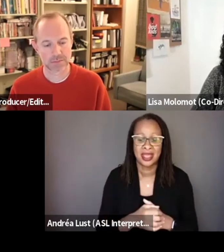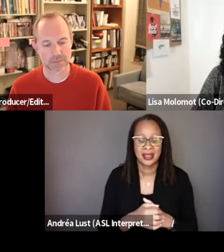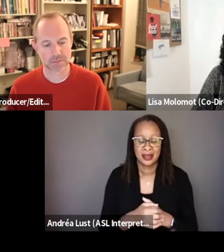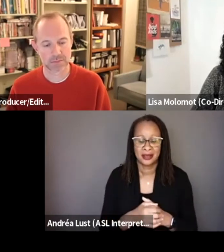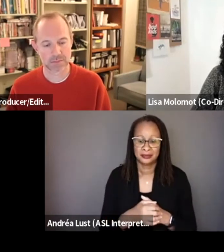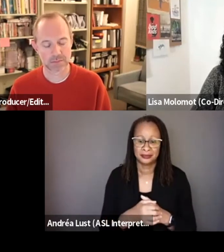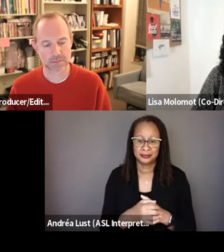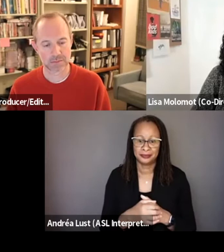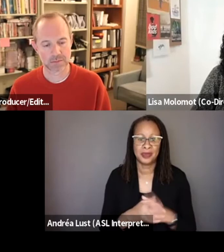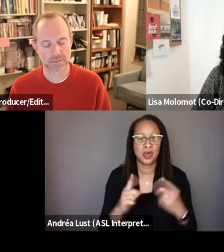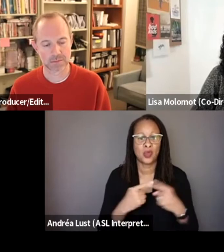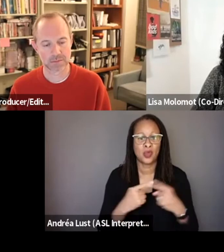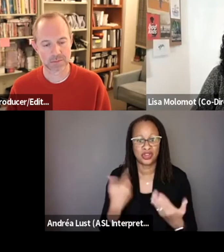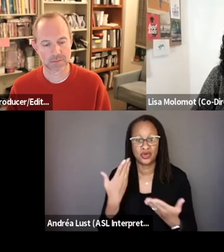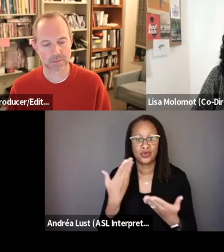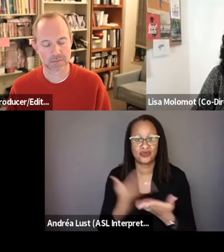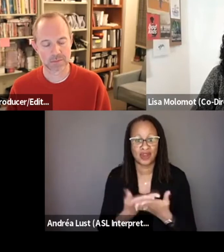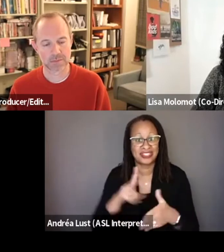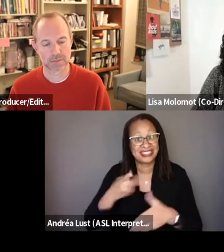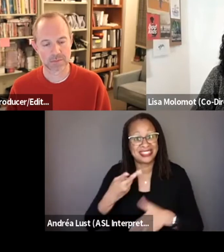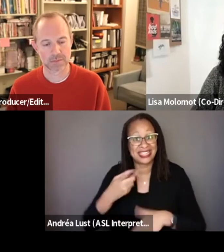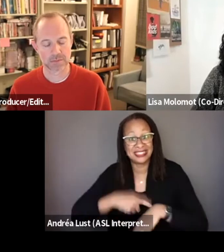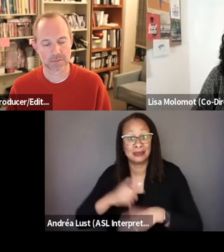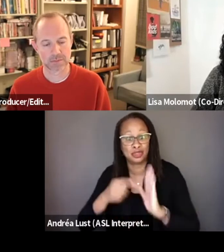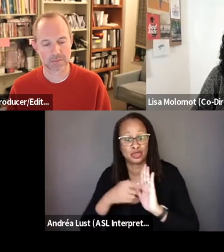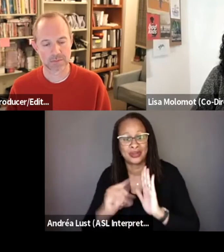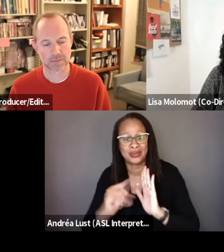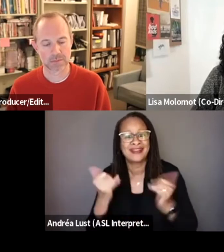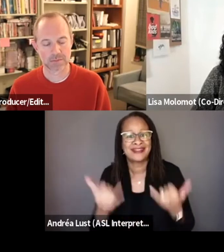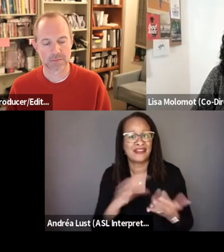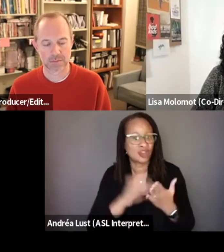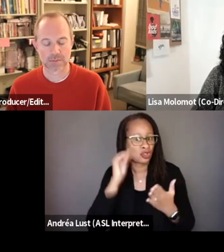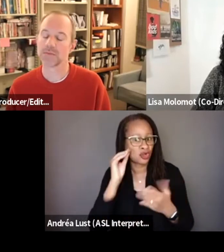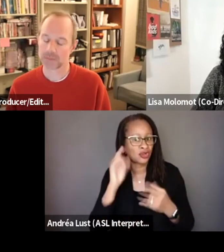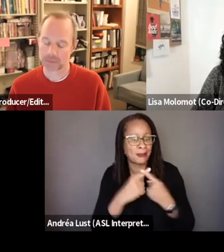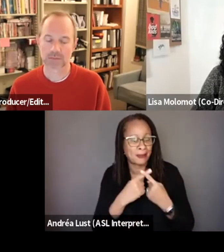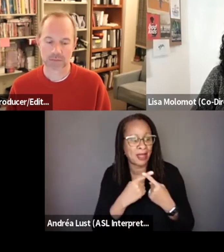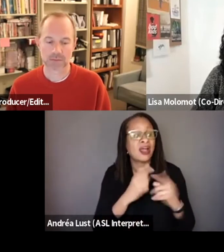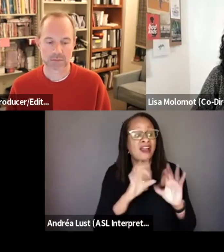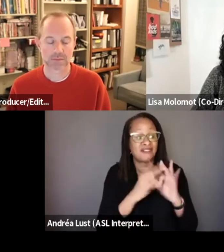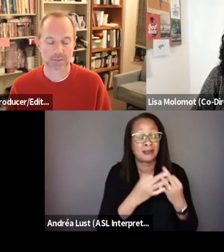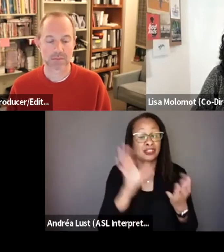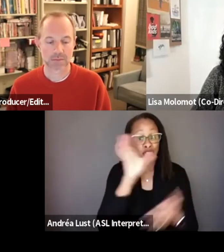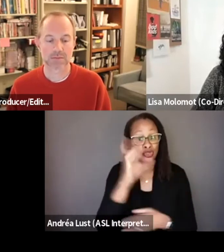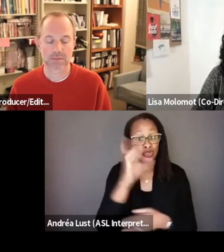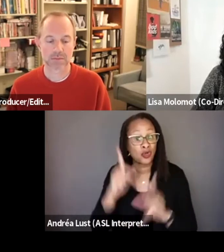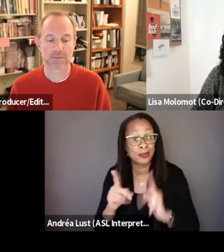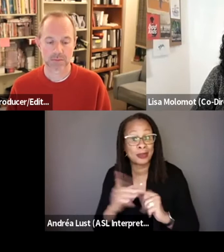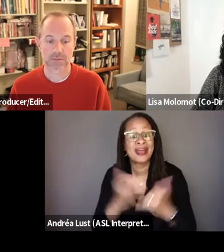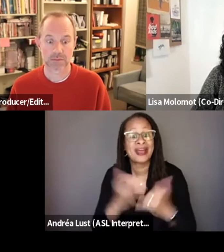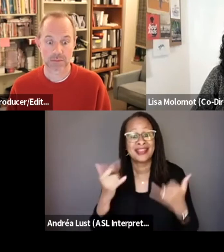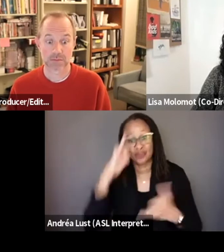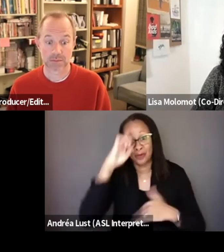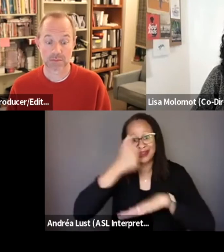the second time you show it, you have now learned about families searching for people. S your mindset is now like, who is this person?